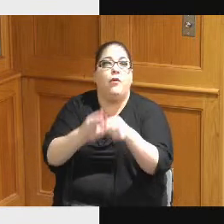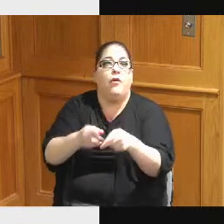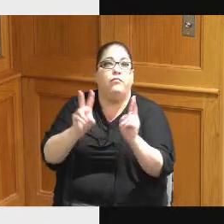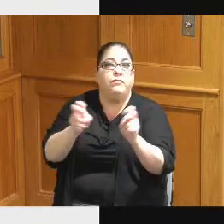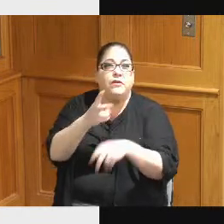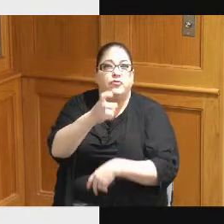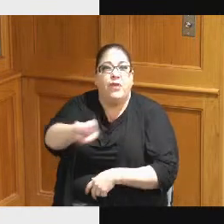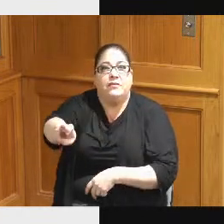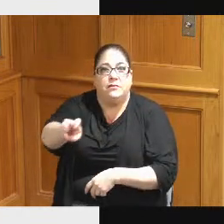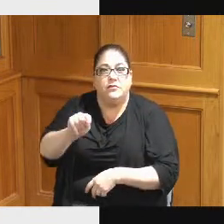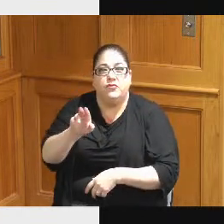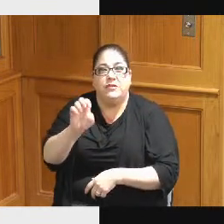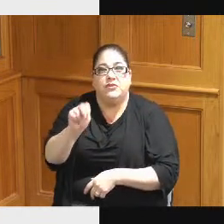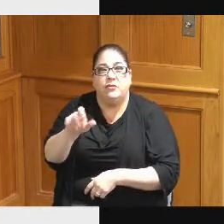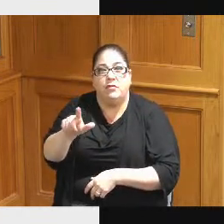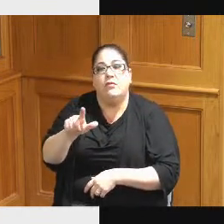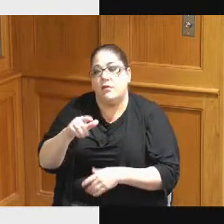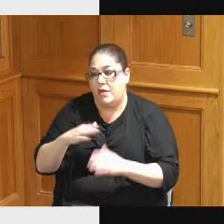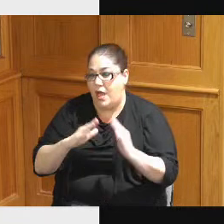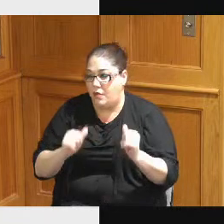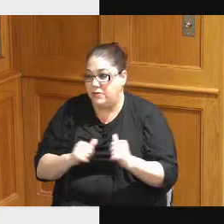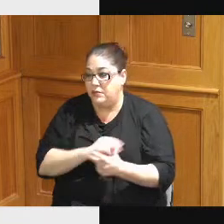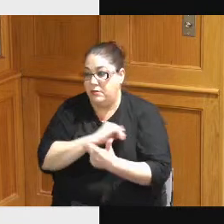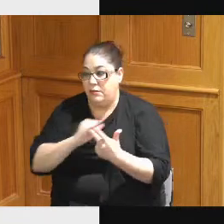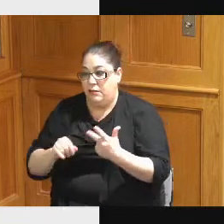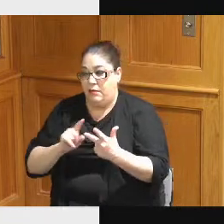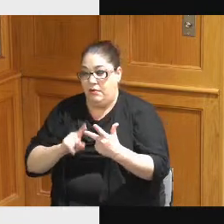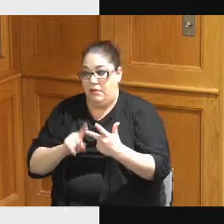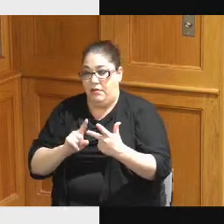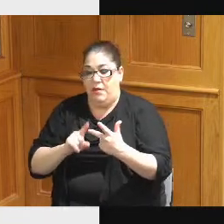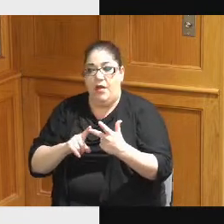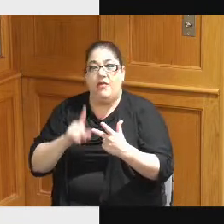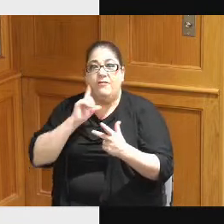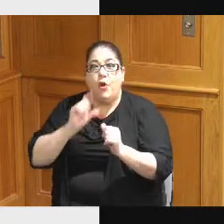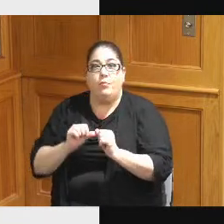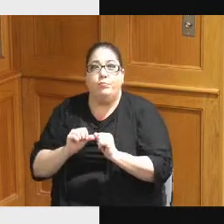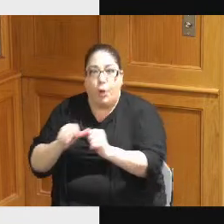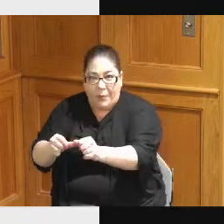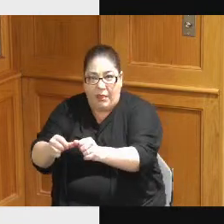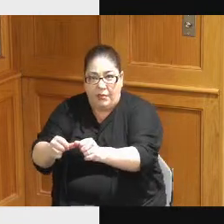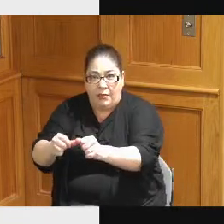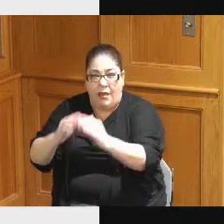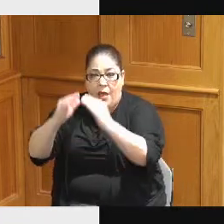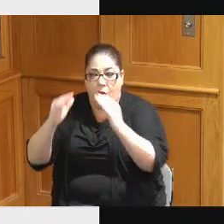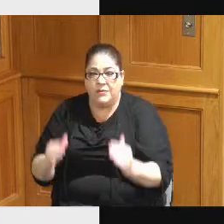type is what's called permanent supportive housing that is for chronically homeless disabled people